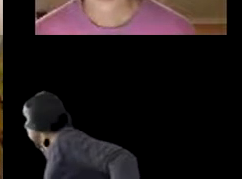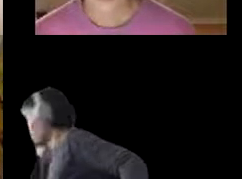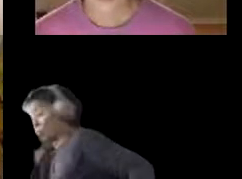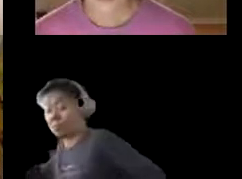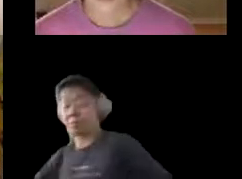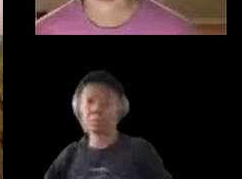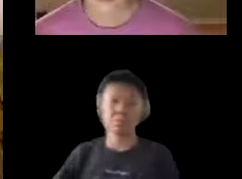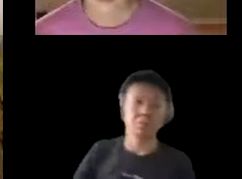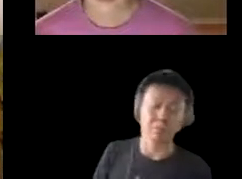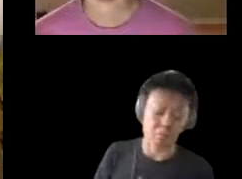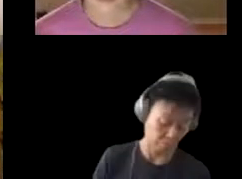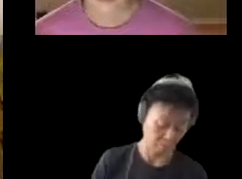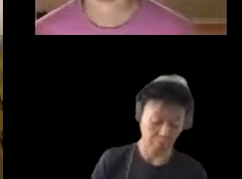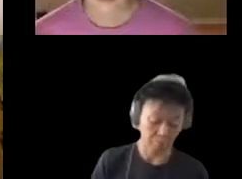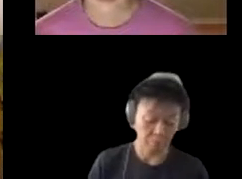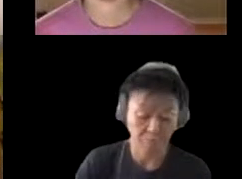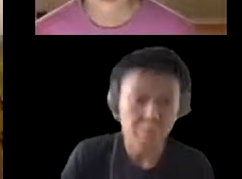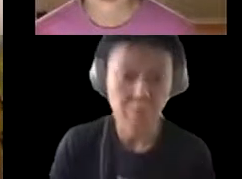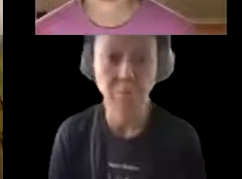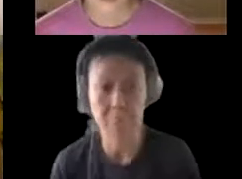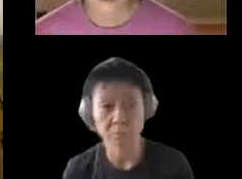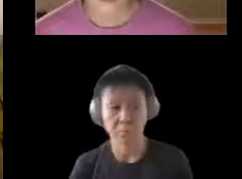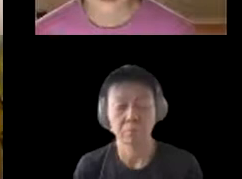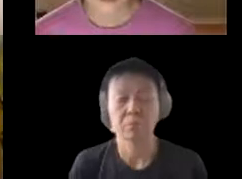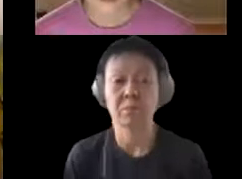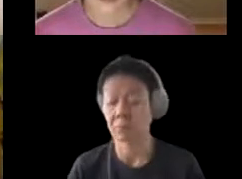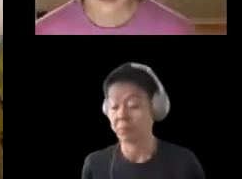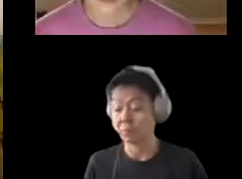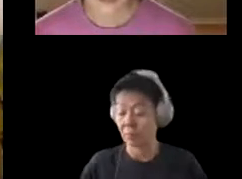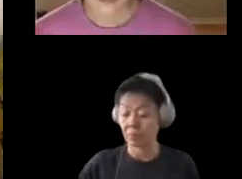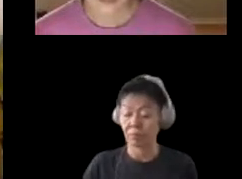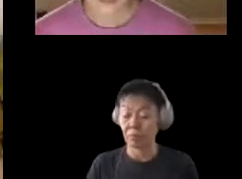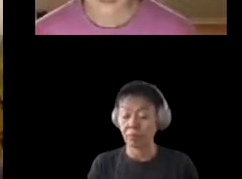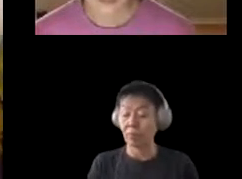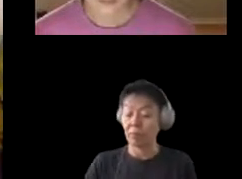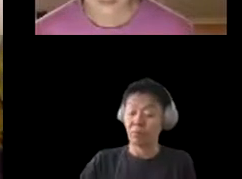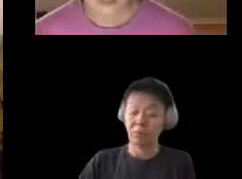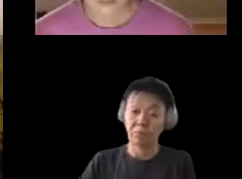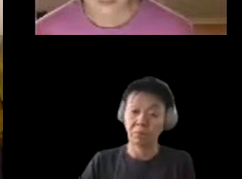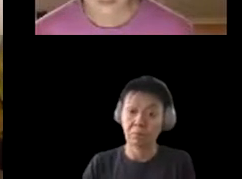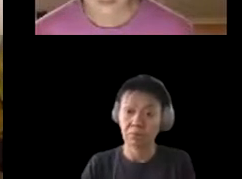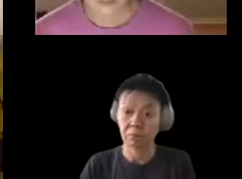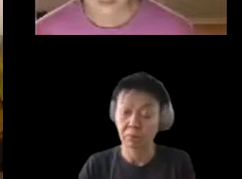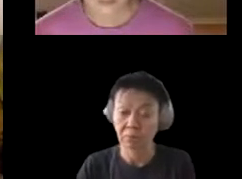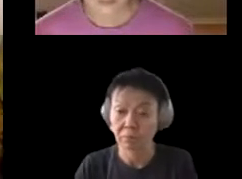to see that it was on so many other people's minds. And there were people who were willing to spend a considerable amount of time just getting us to here.